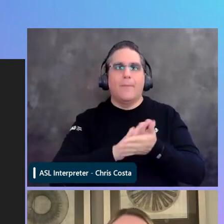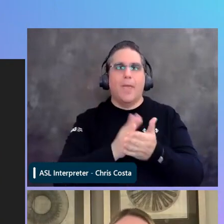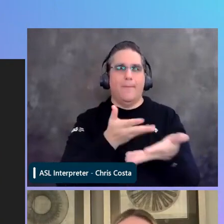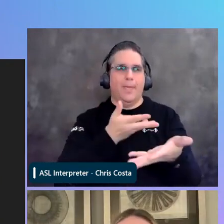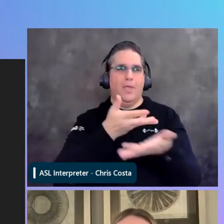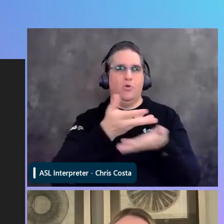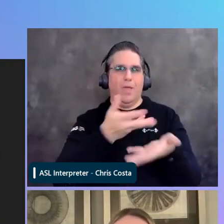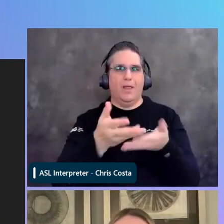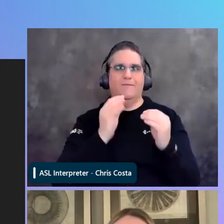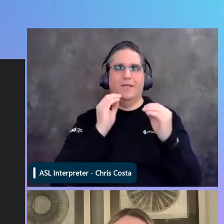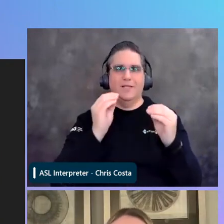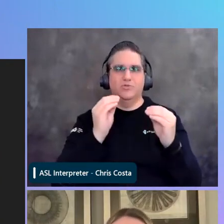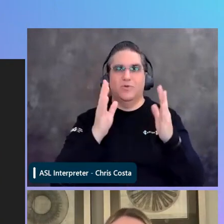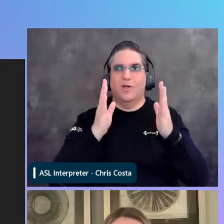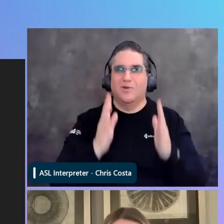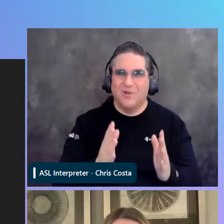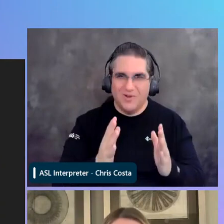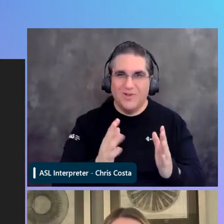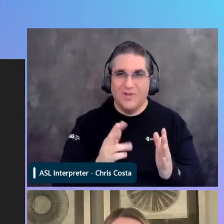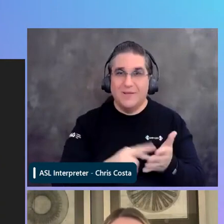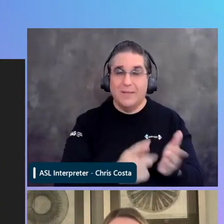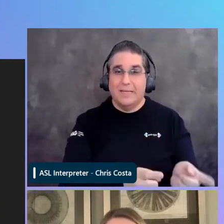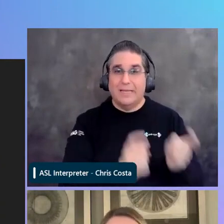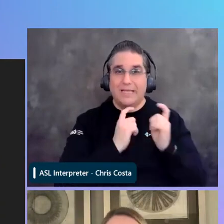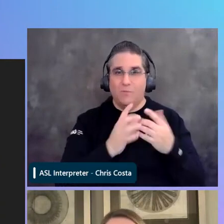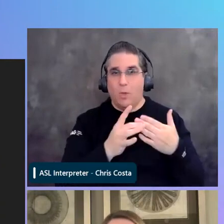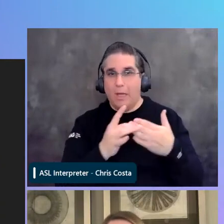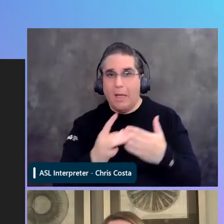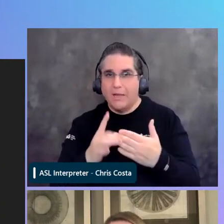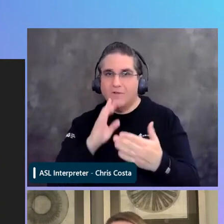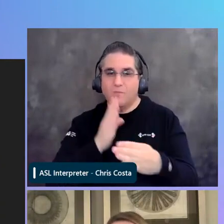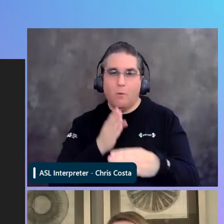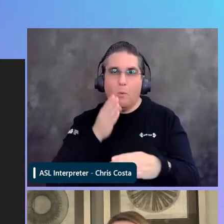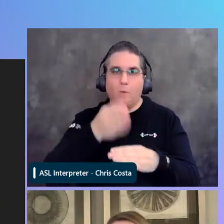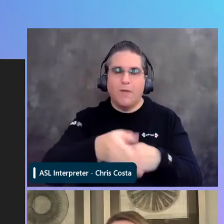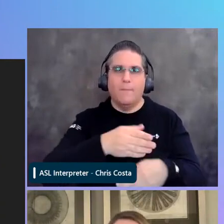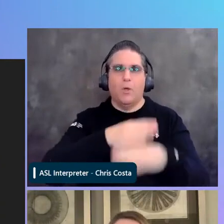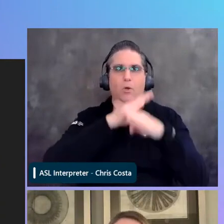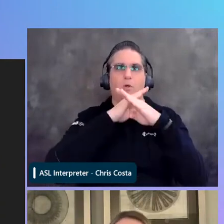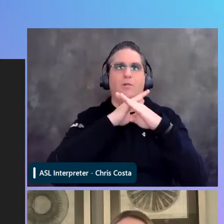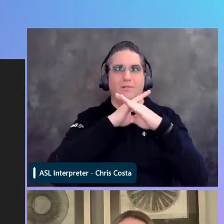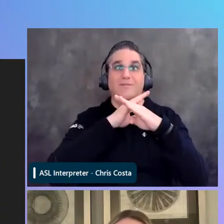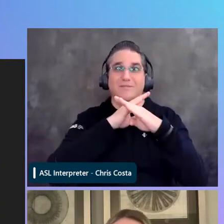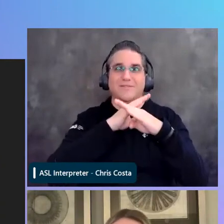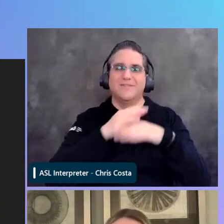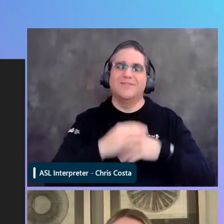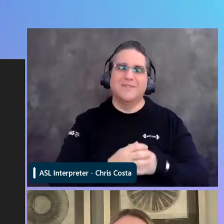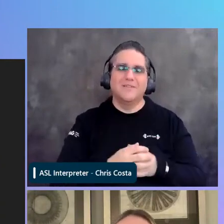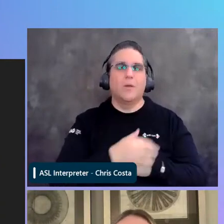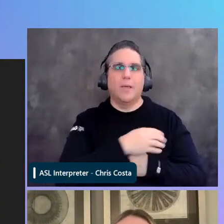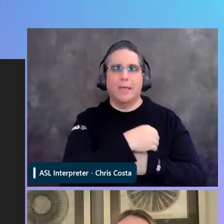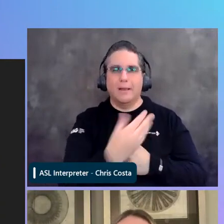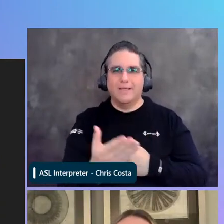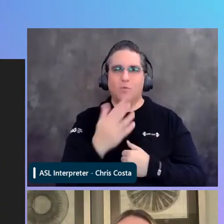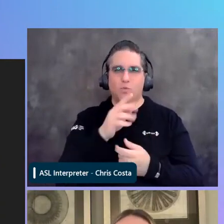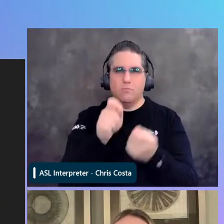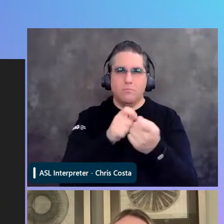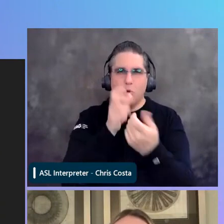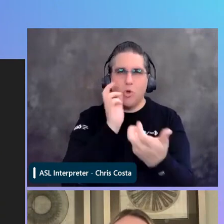in overcoming coding hurdles. So it offers that personalized support and can respond to questions. It can aid in